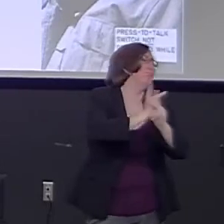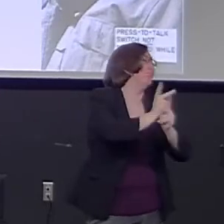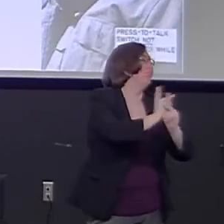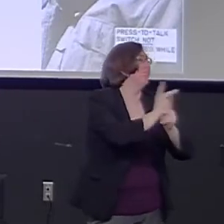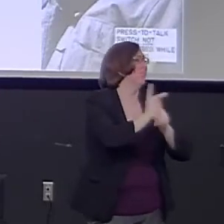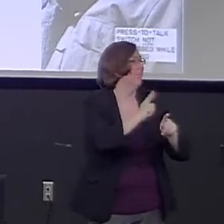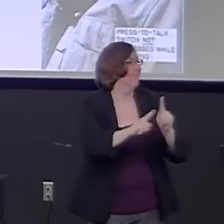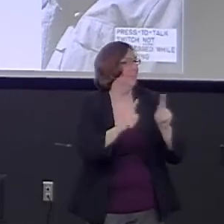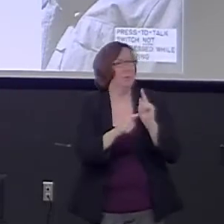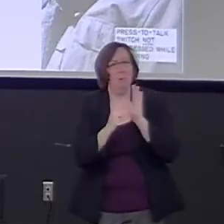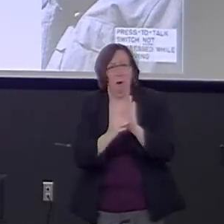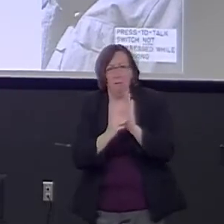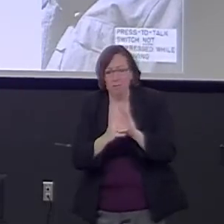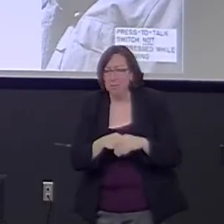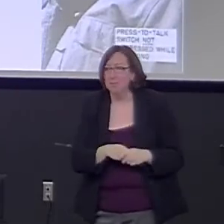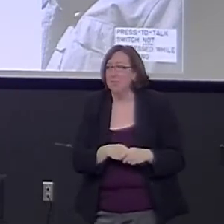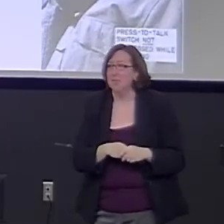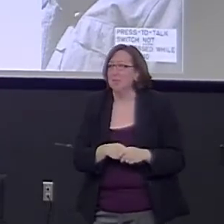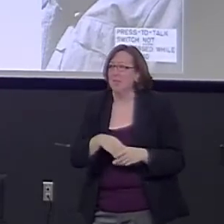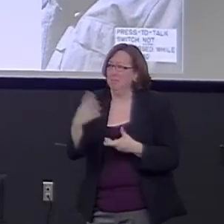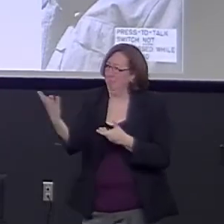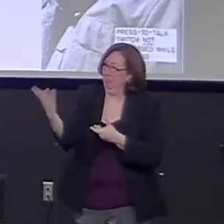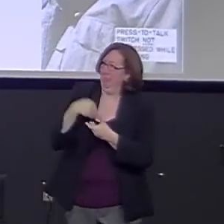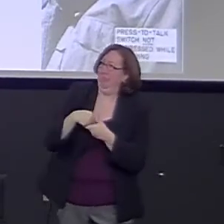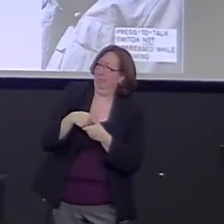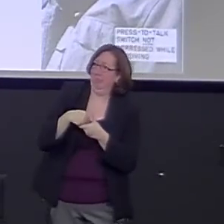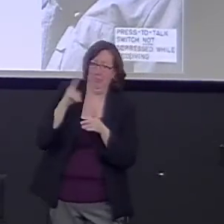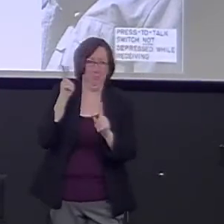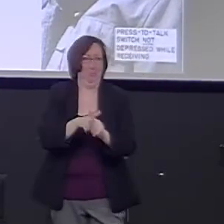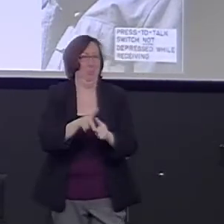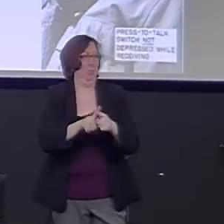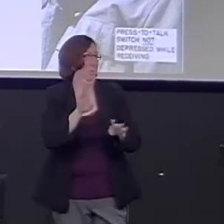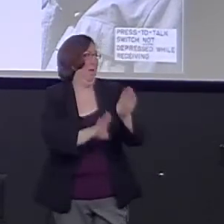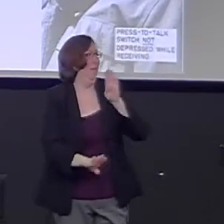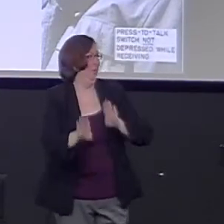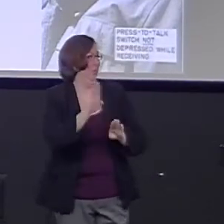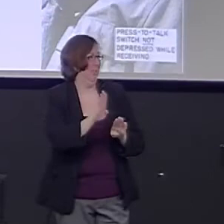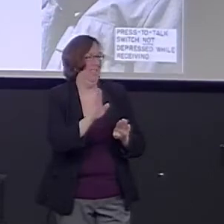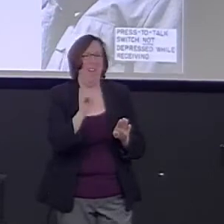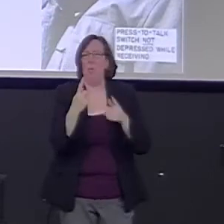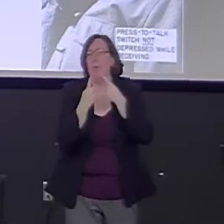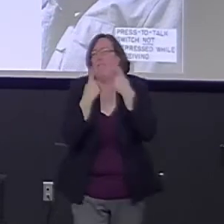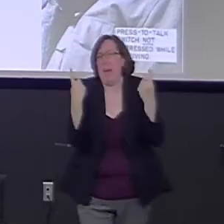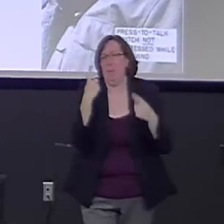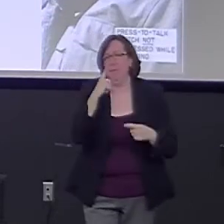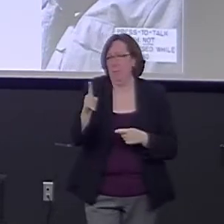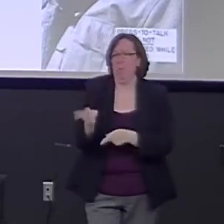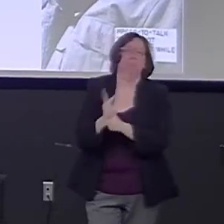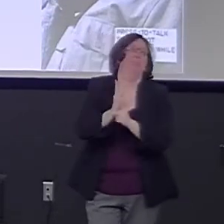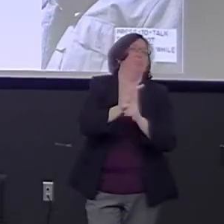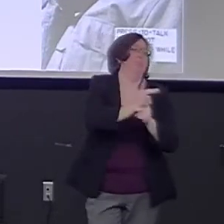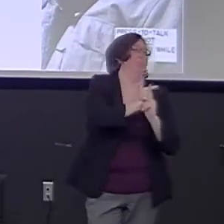and we incorporate them on biology. And so I think the model that applies here